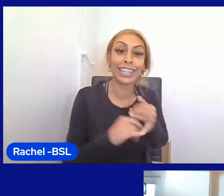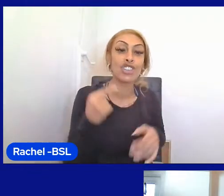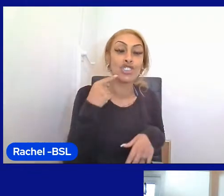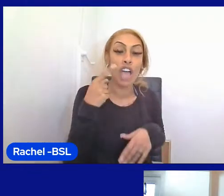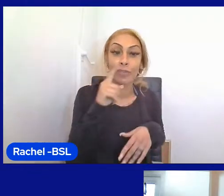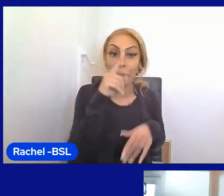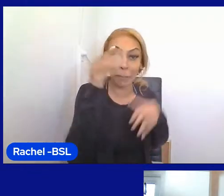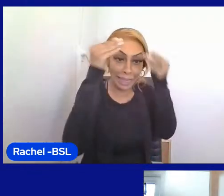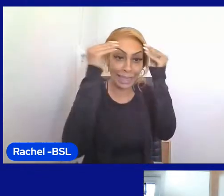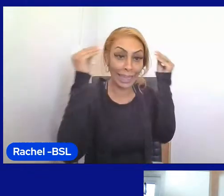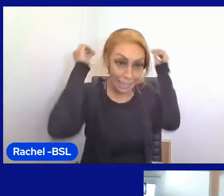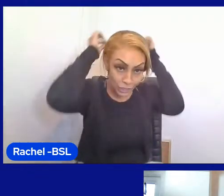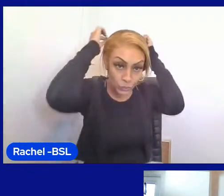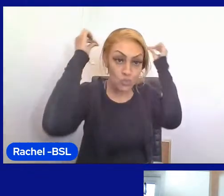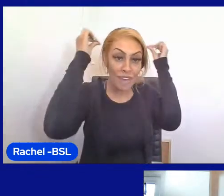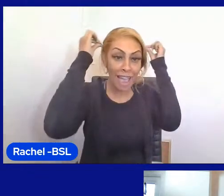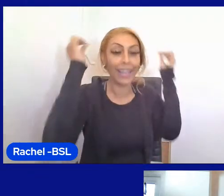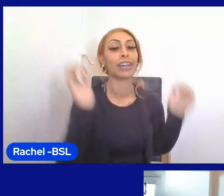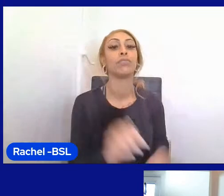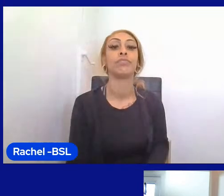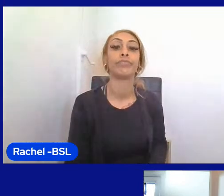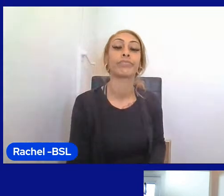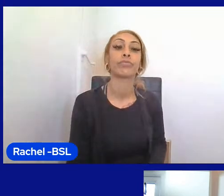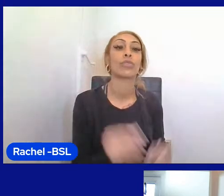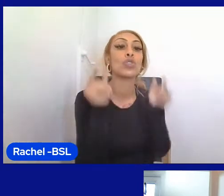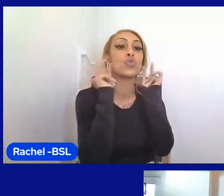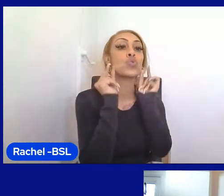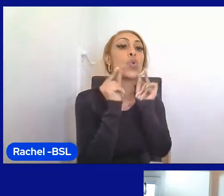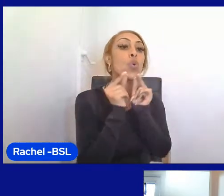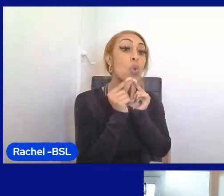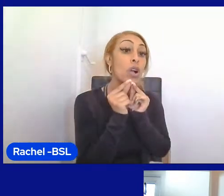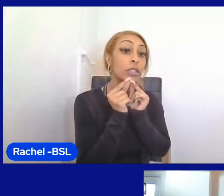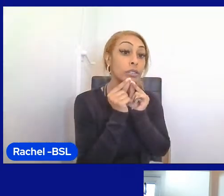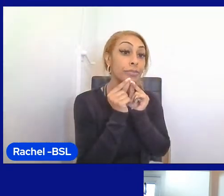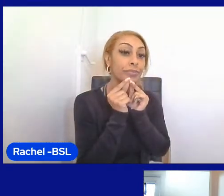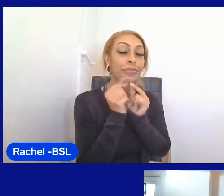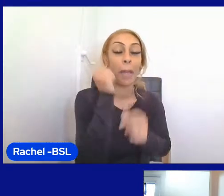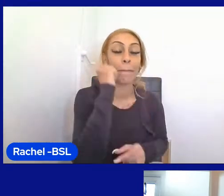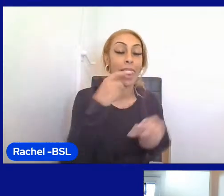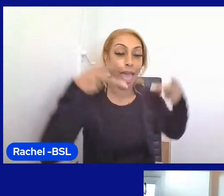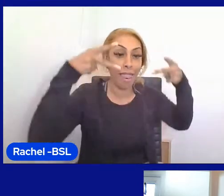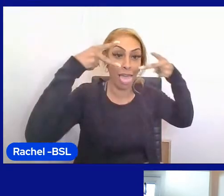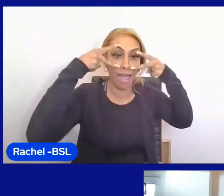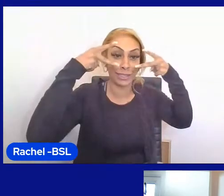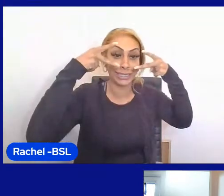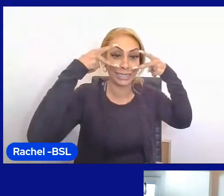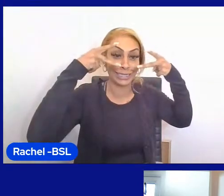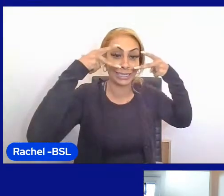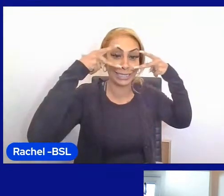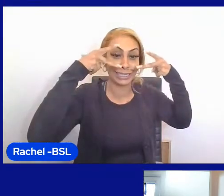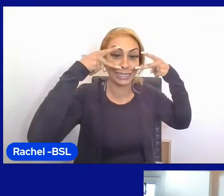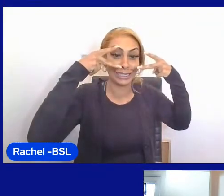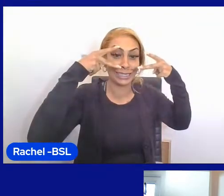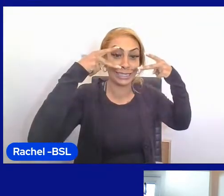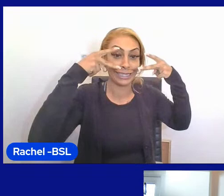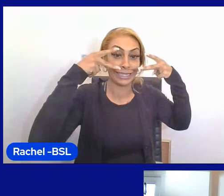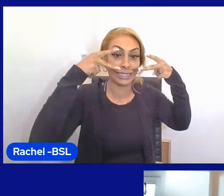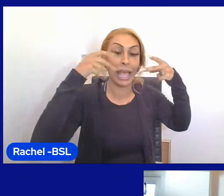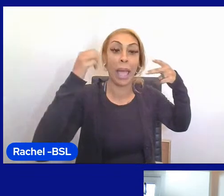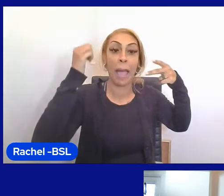wearing a soft pink satin Dragon. I have a short black beard and I'm wearing black rimmed glasses and a pair of black overhead